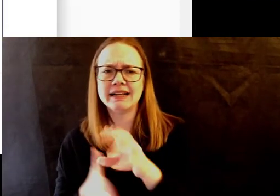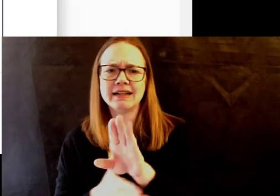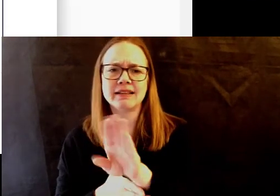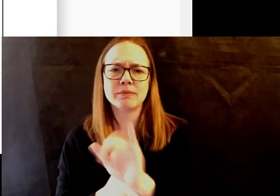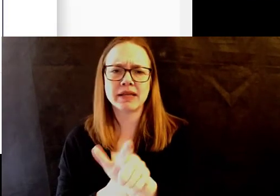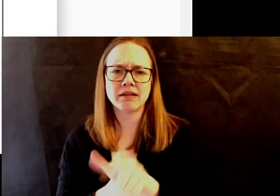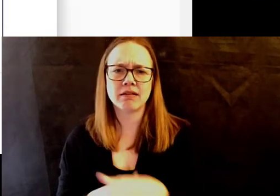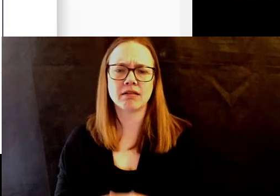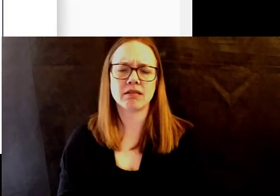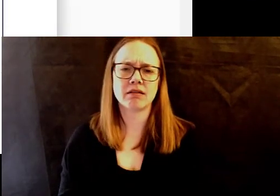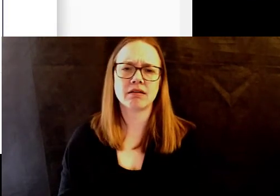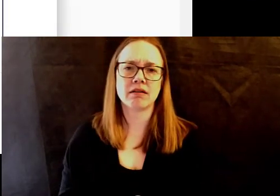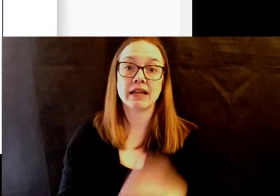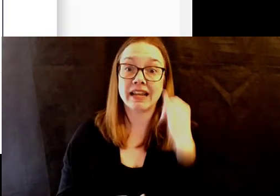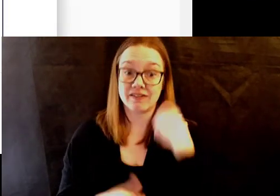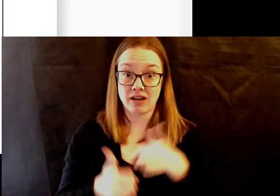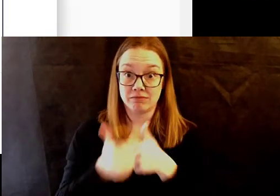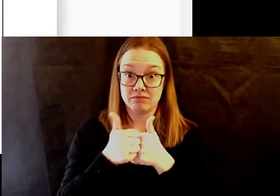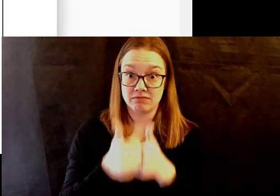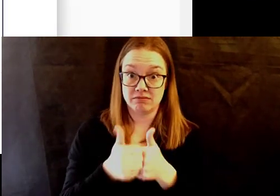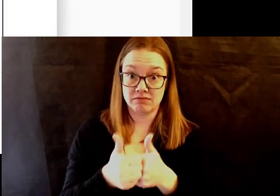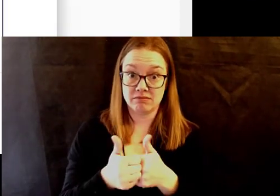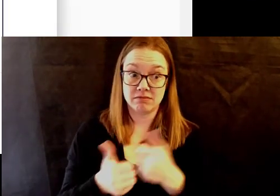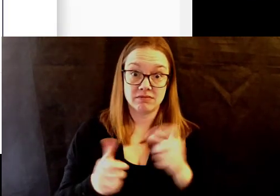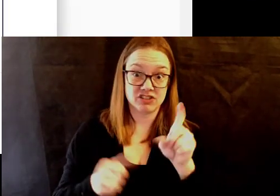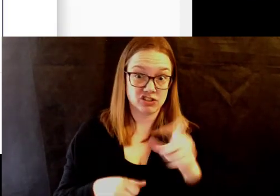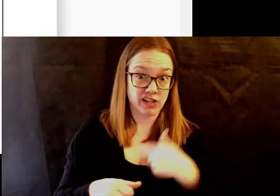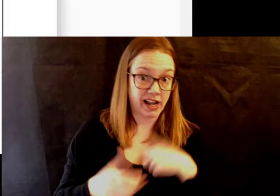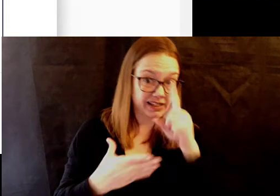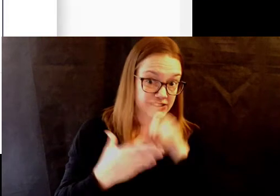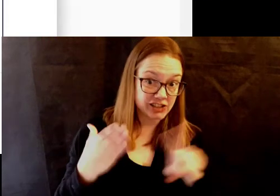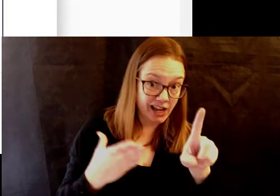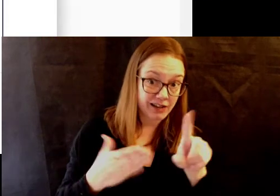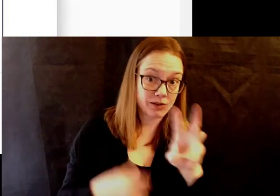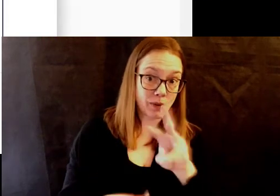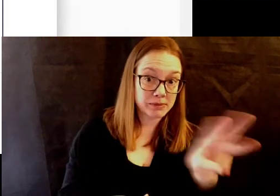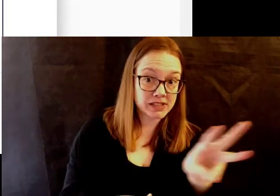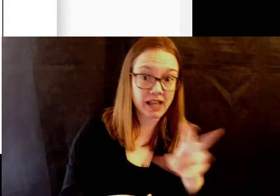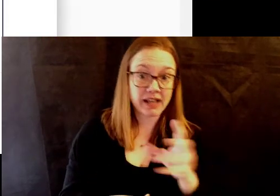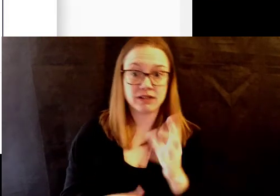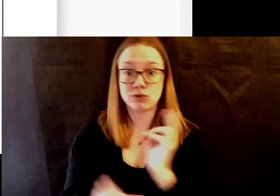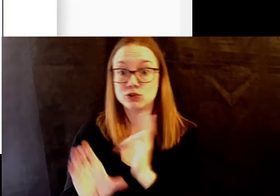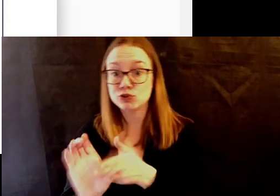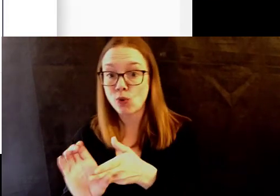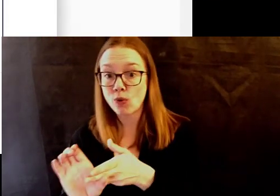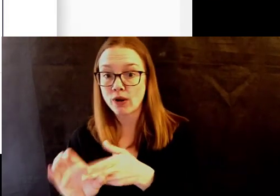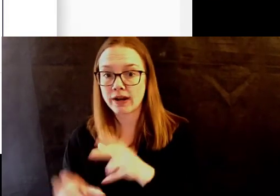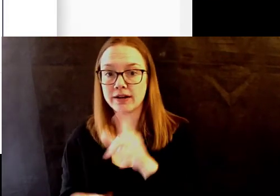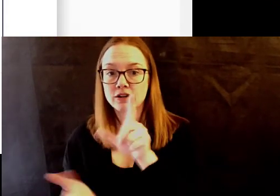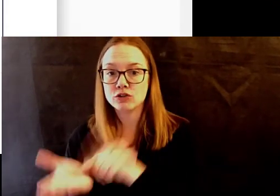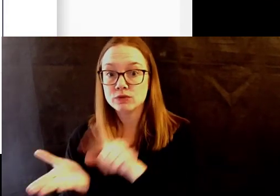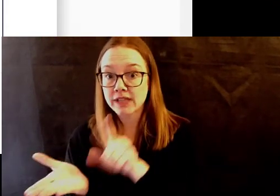or joining their newsletter? What is some of the fiscal impact or most recent status?